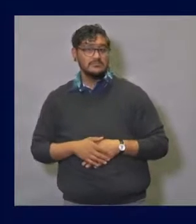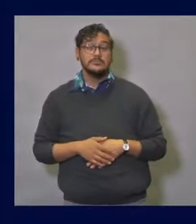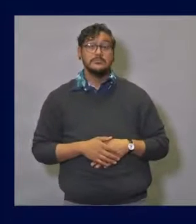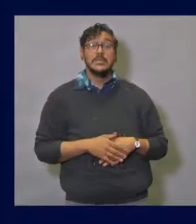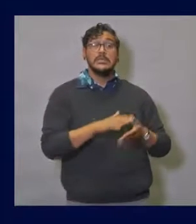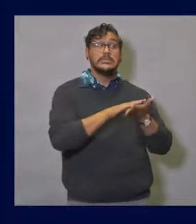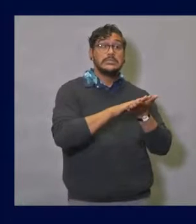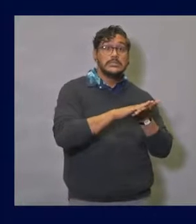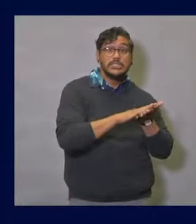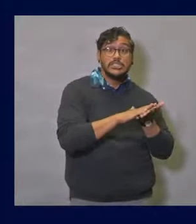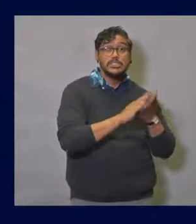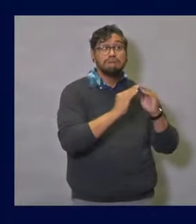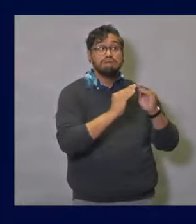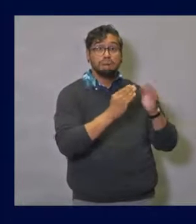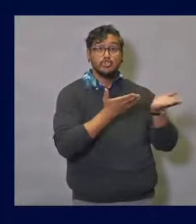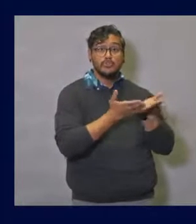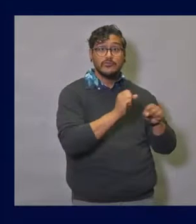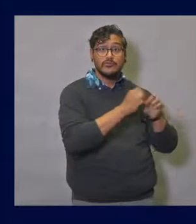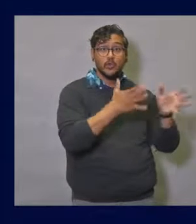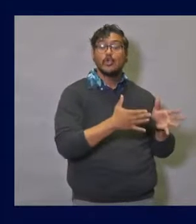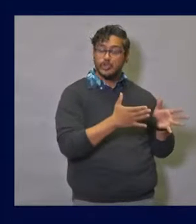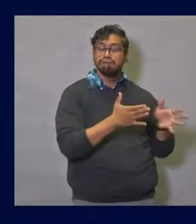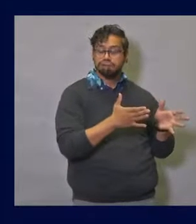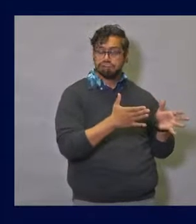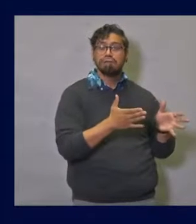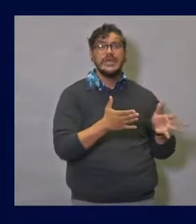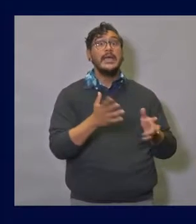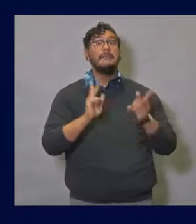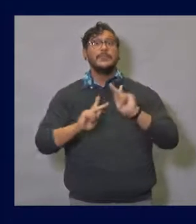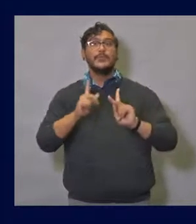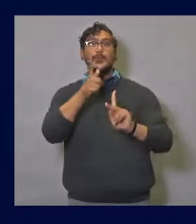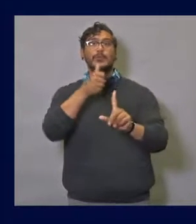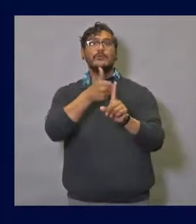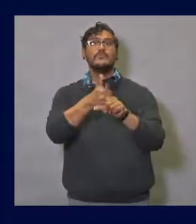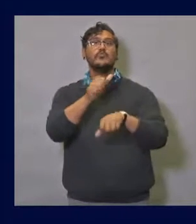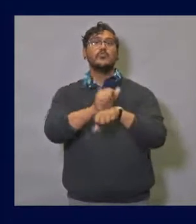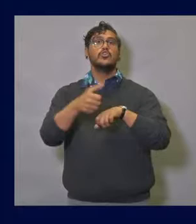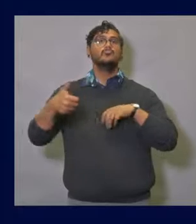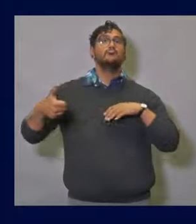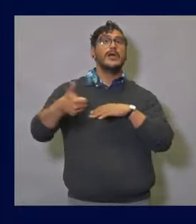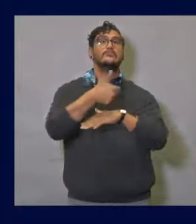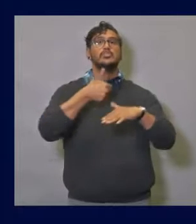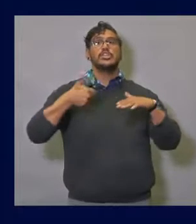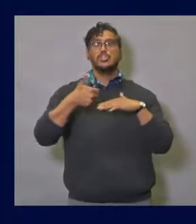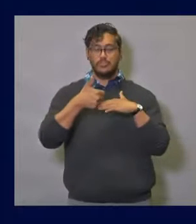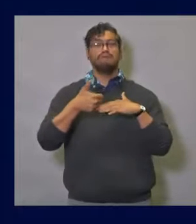PROGRAMS, JANITORIAL, CUSTODIAL, AND MAINTENANCE SERVICE WORKERS,